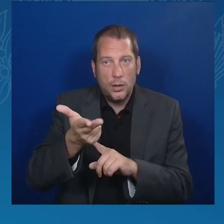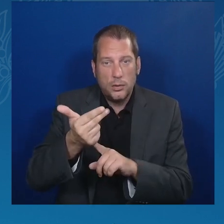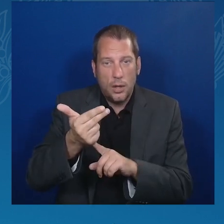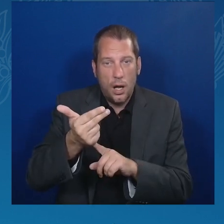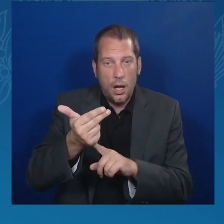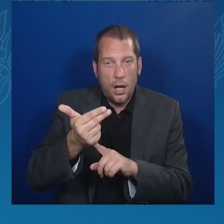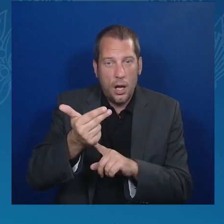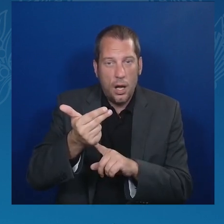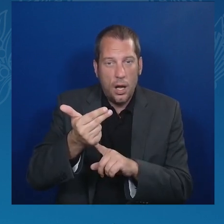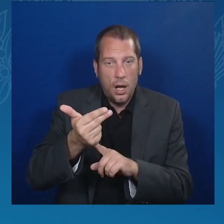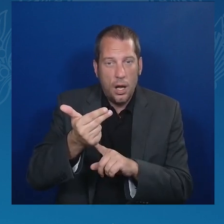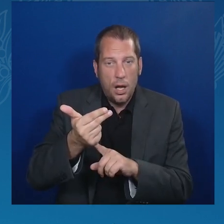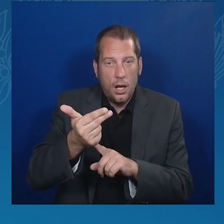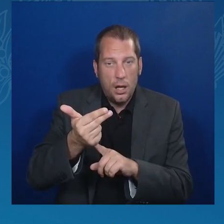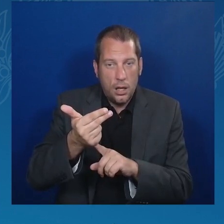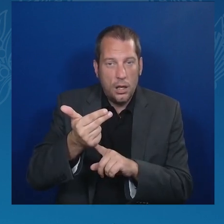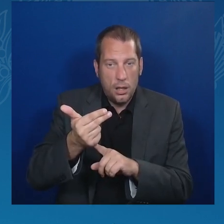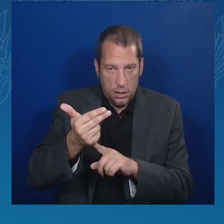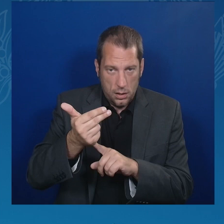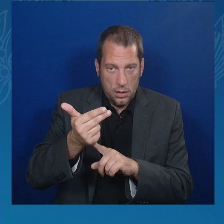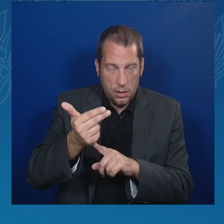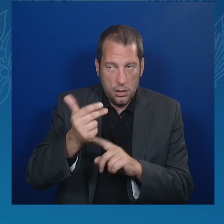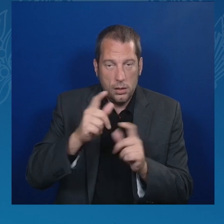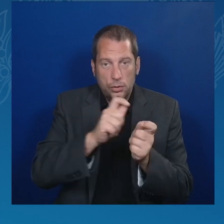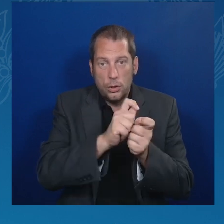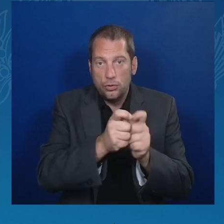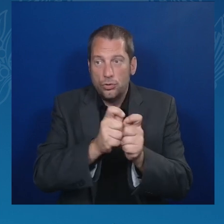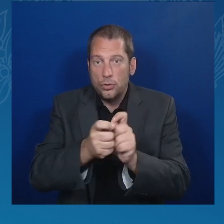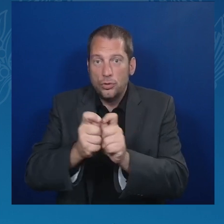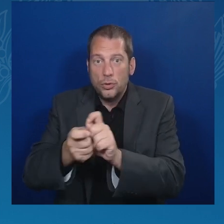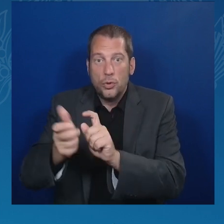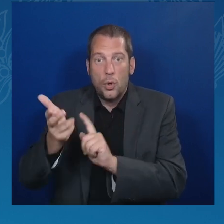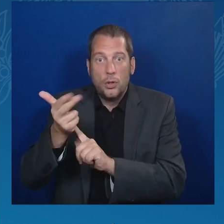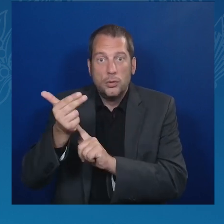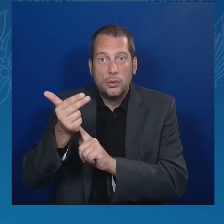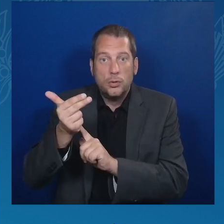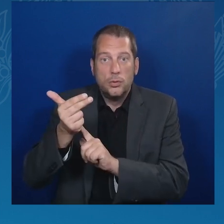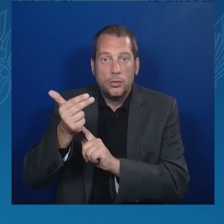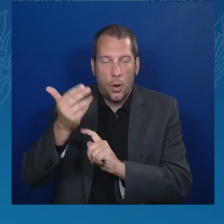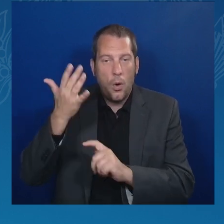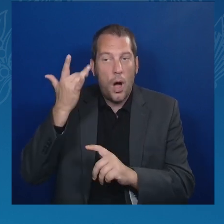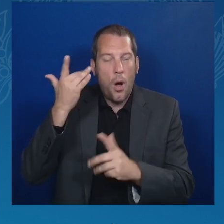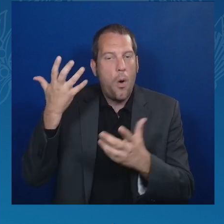local 11 picket line in Los Angeles last year.